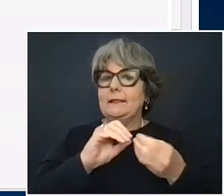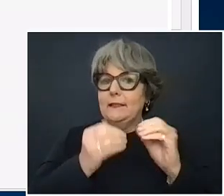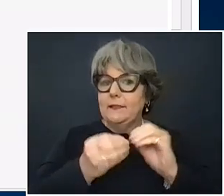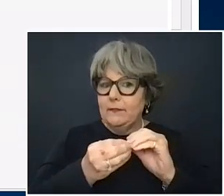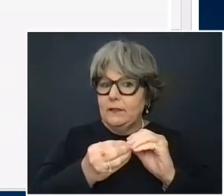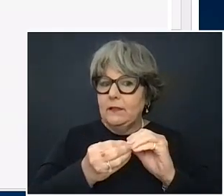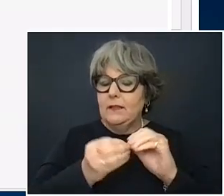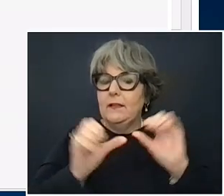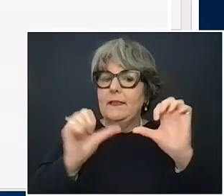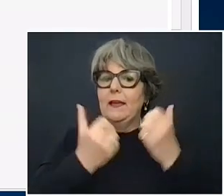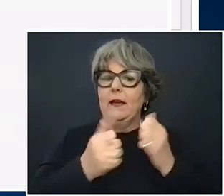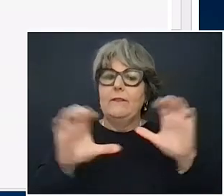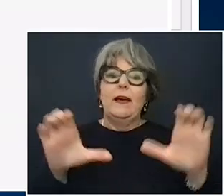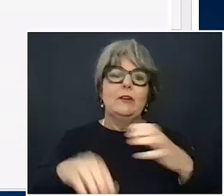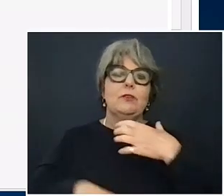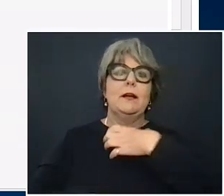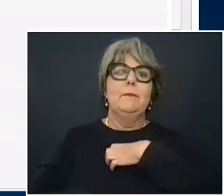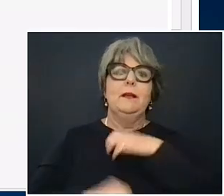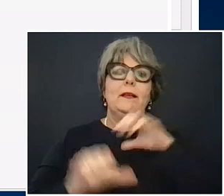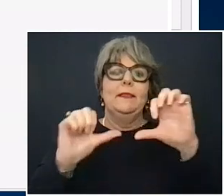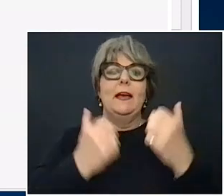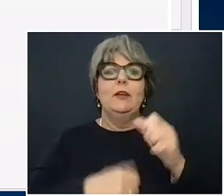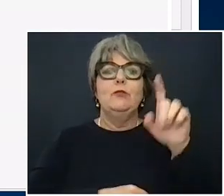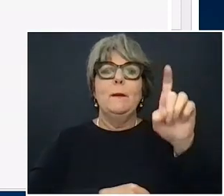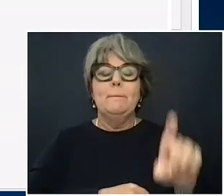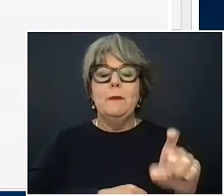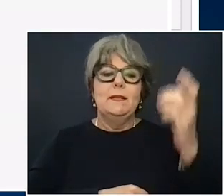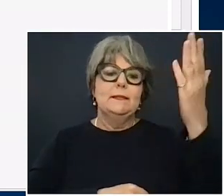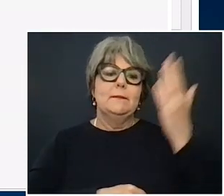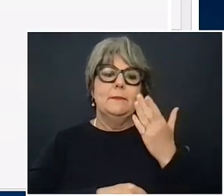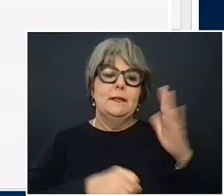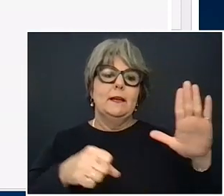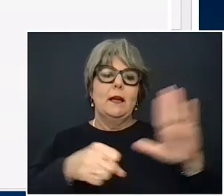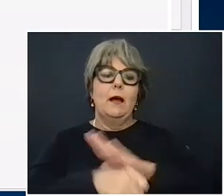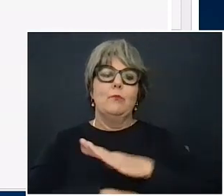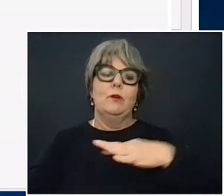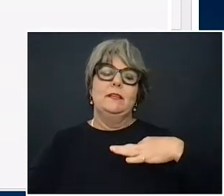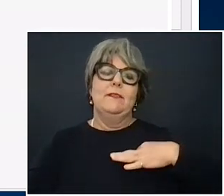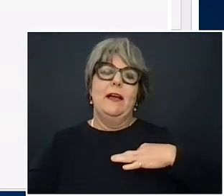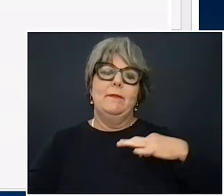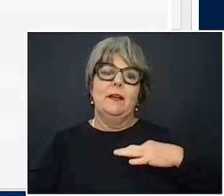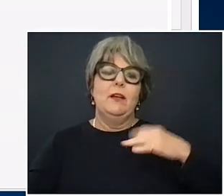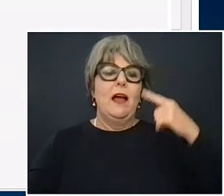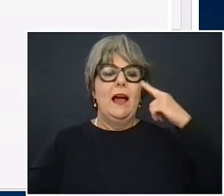complaints, the agency must submit a comprehensive application. I think this is a place where it's